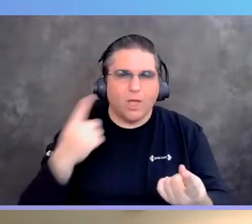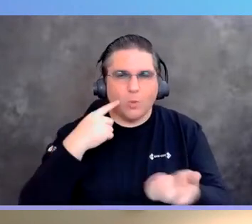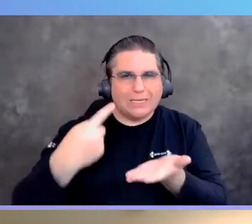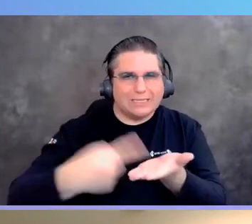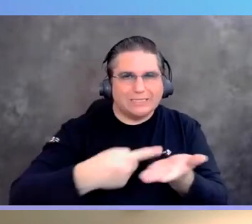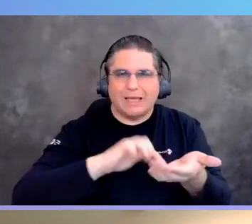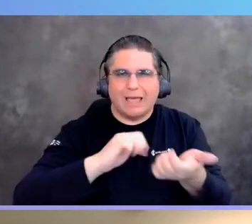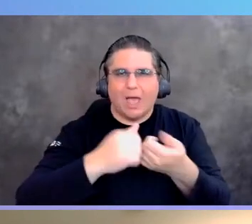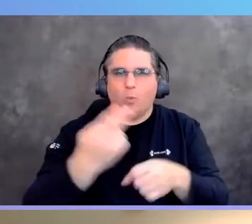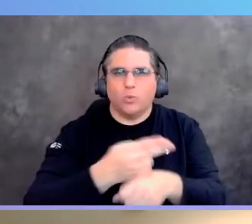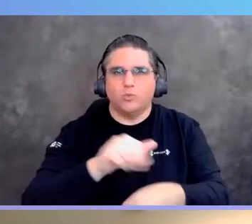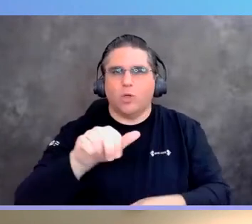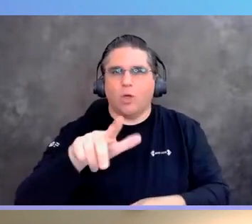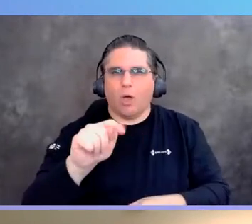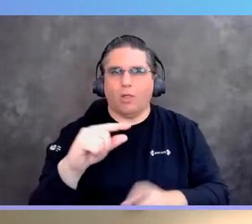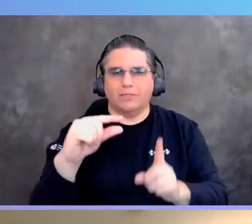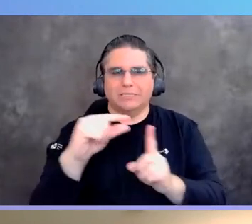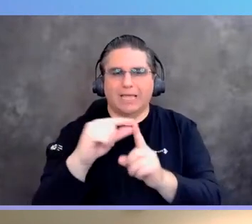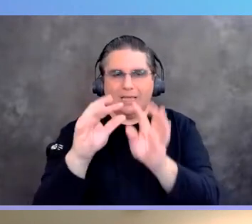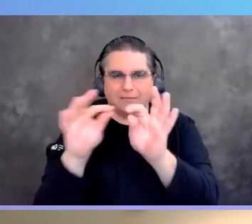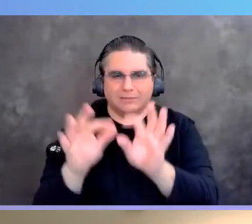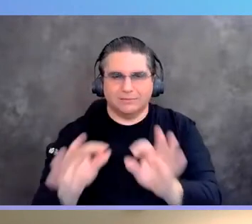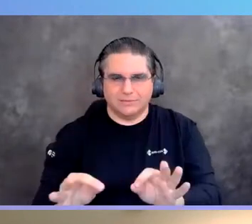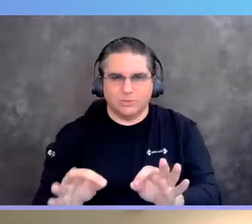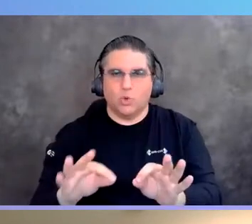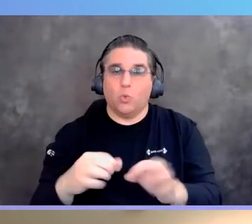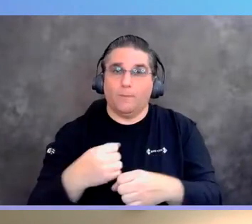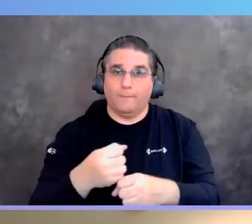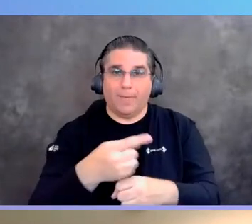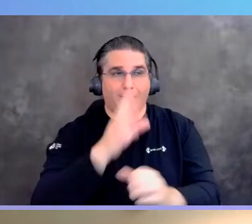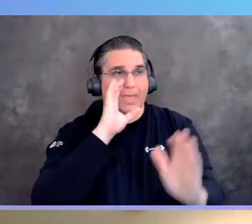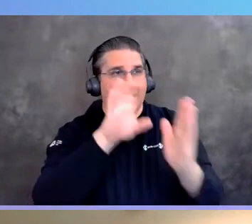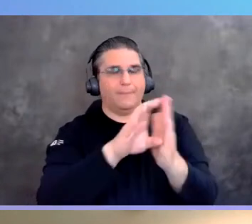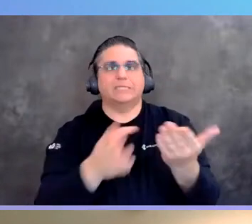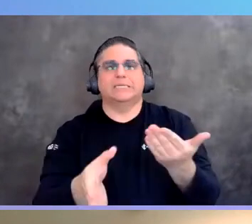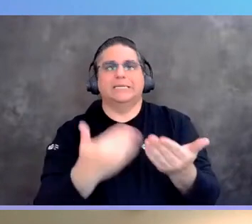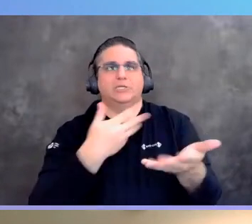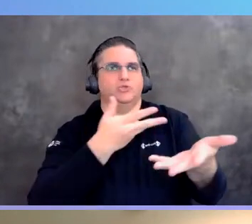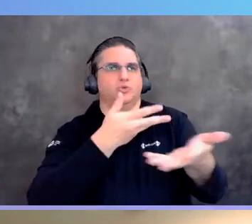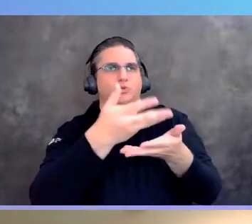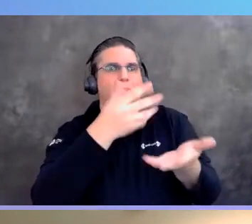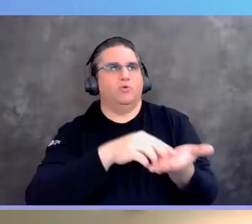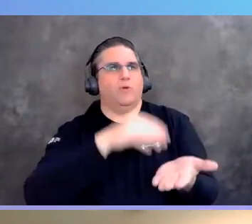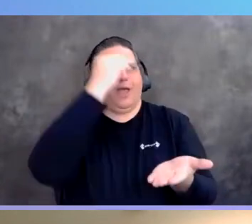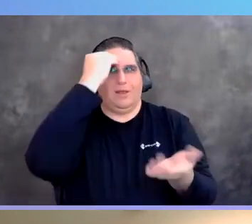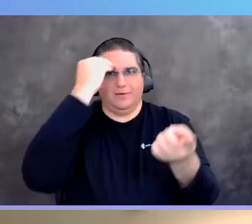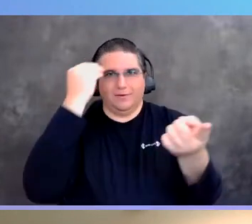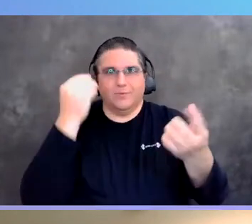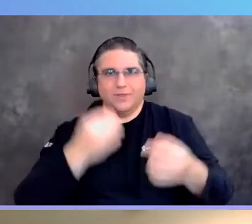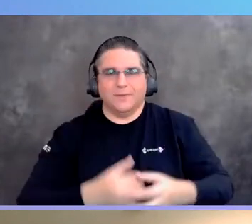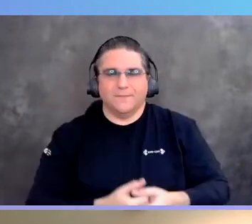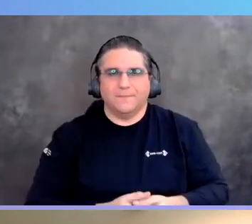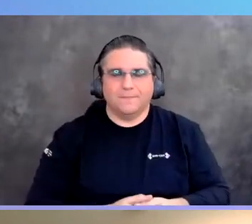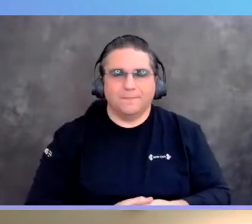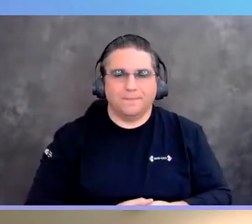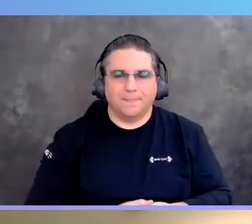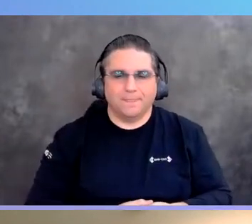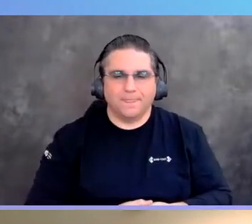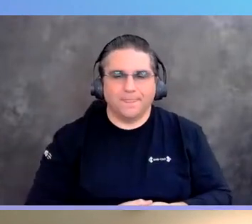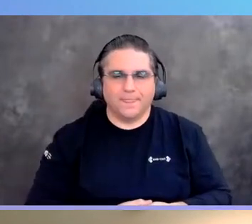interact with the images. Um we have completed our first stage